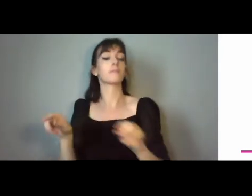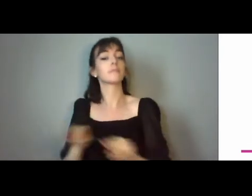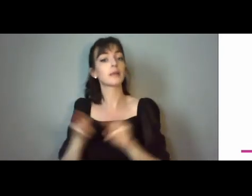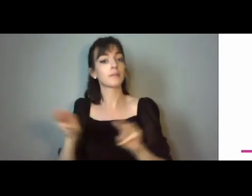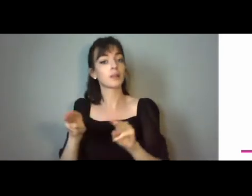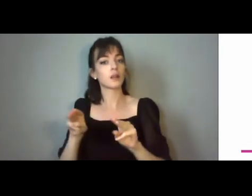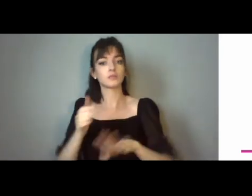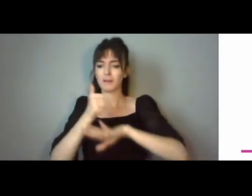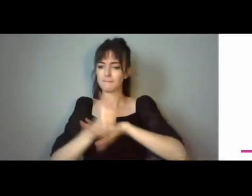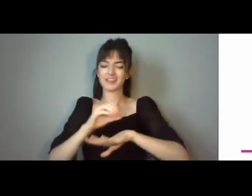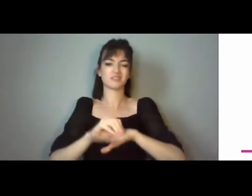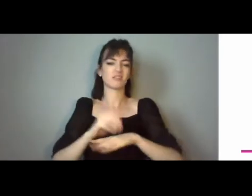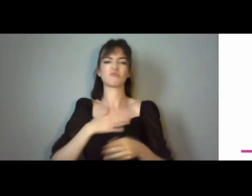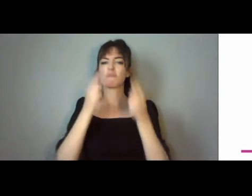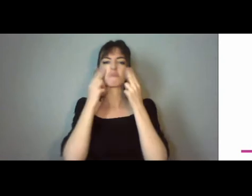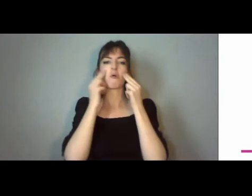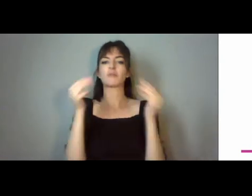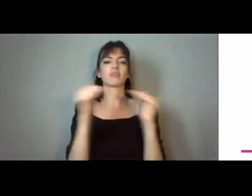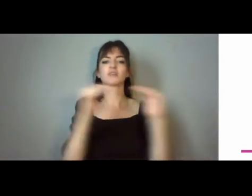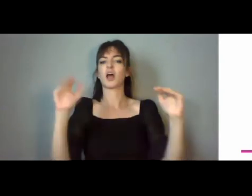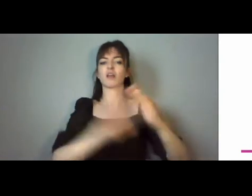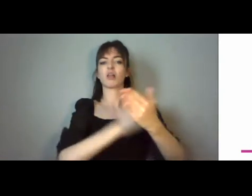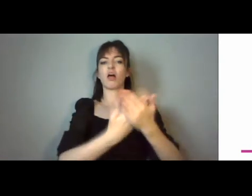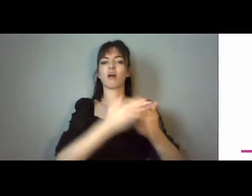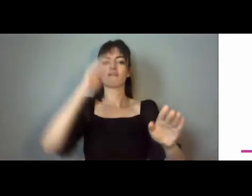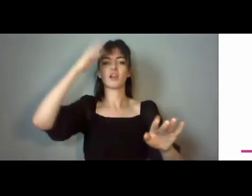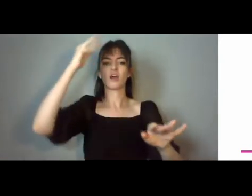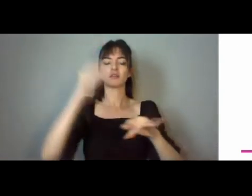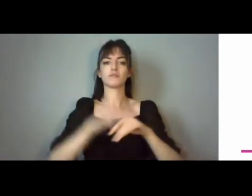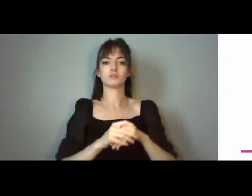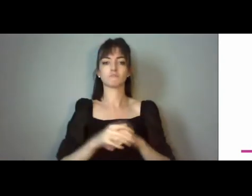standard within the legal philosophy of the autonomous, rationale human being.